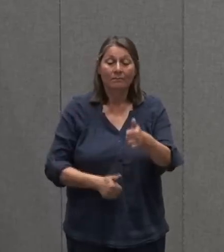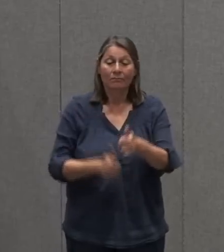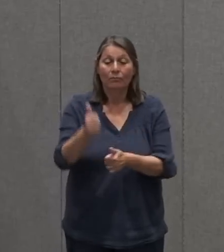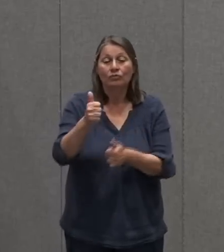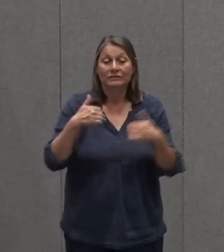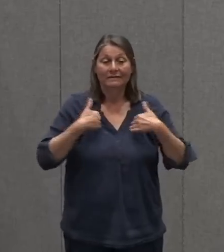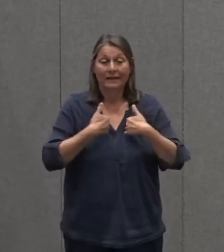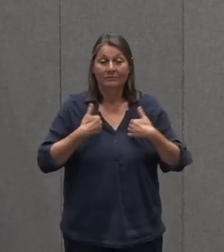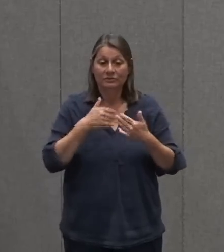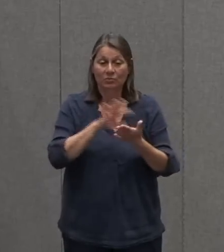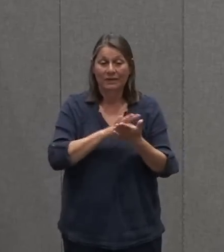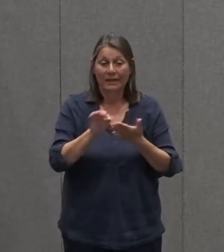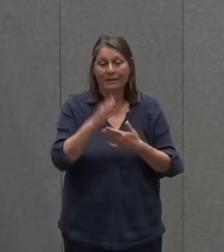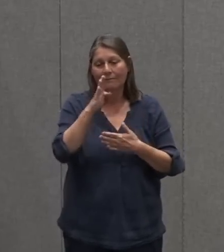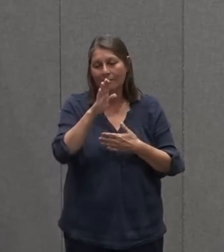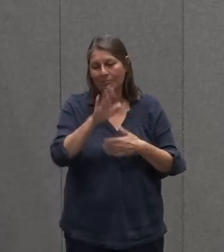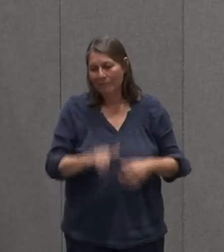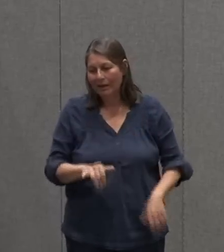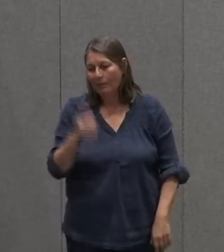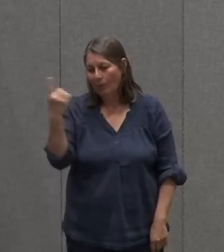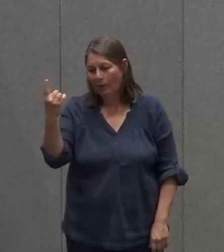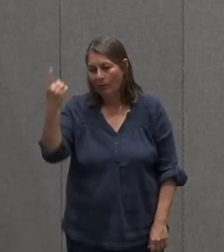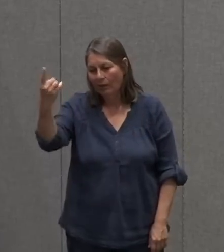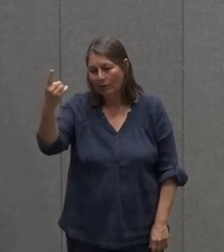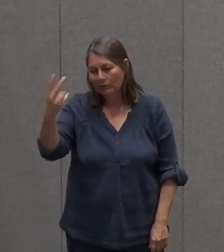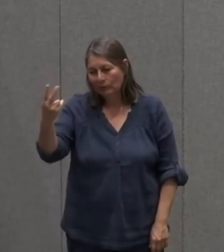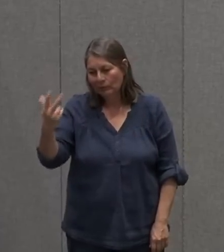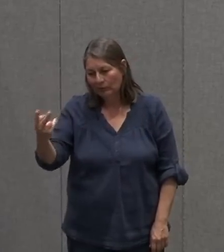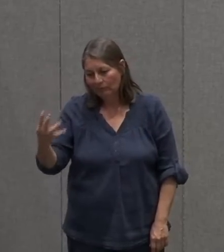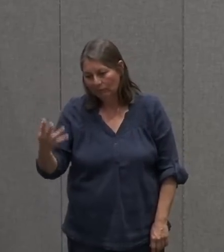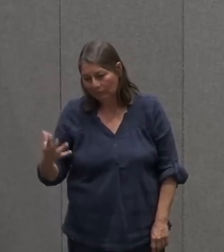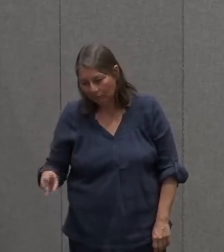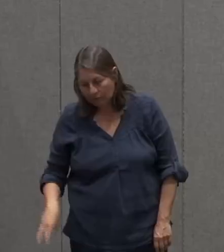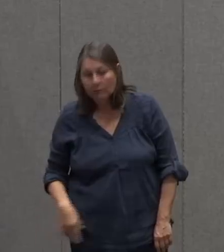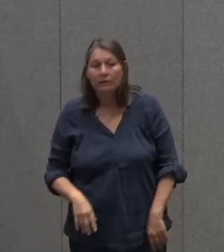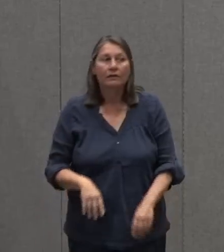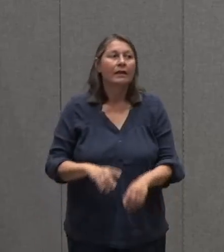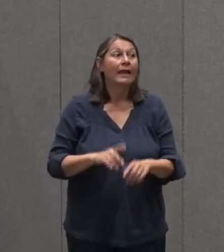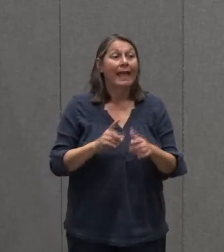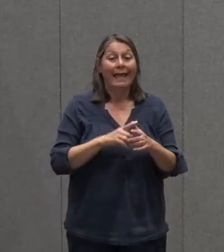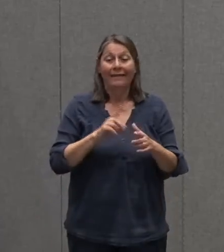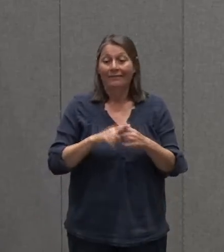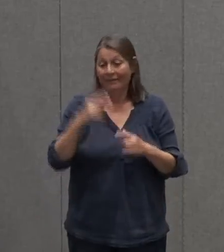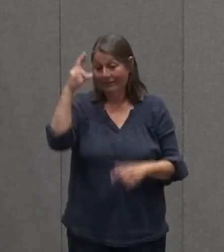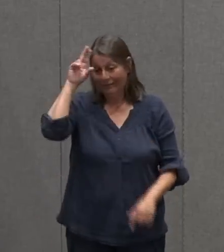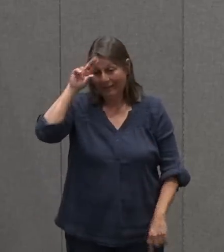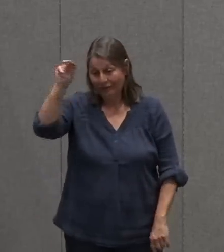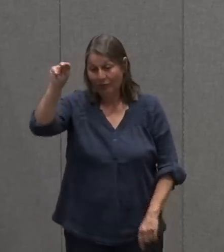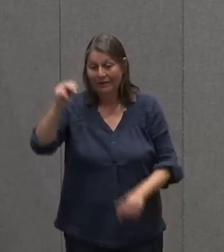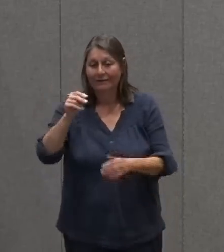And then he went ahead, the antelope counted by twos. And then we found out as a group